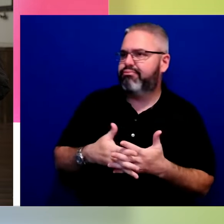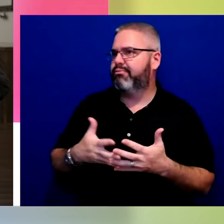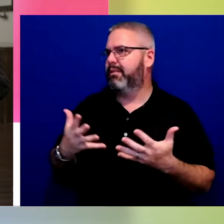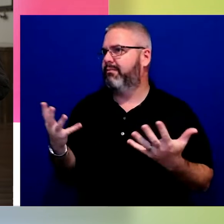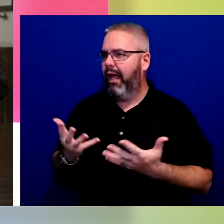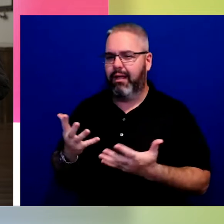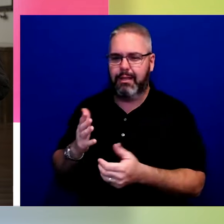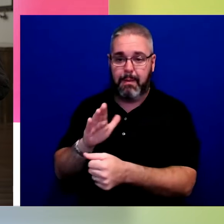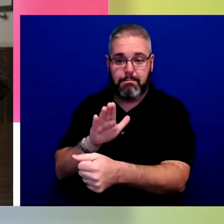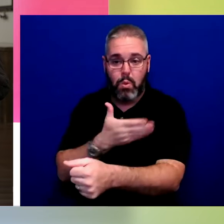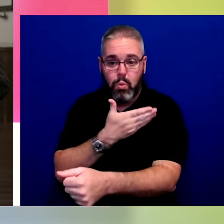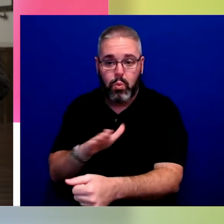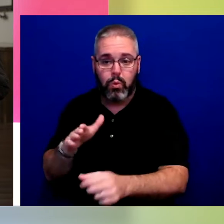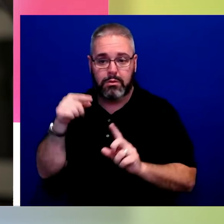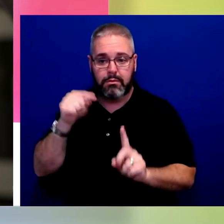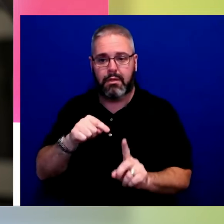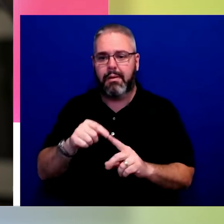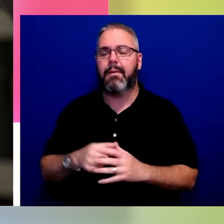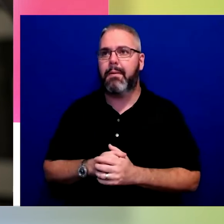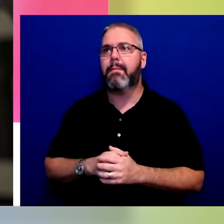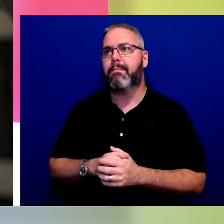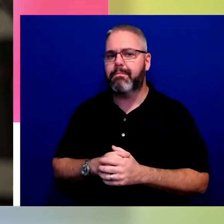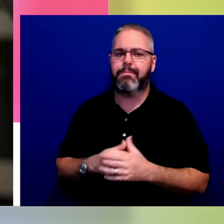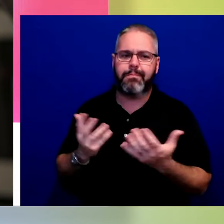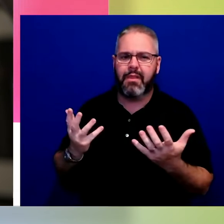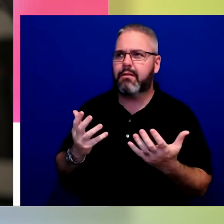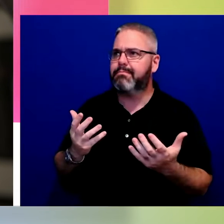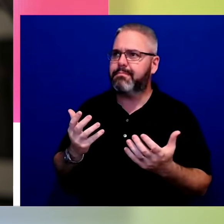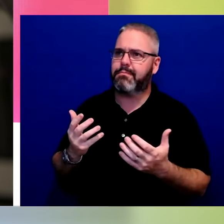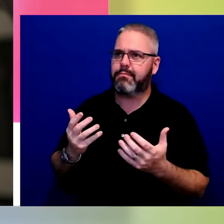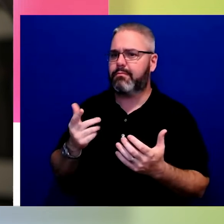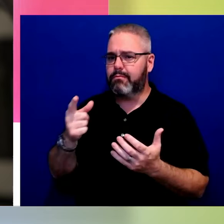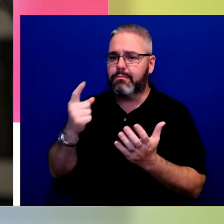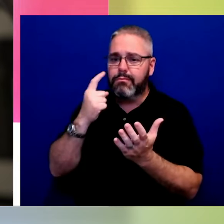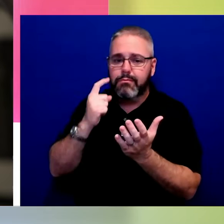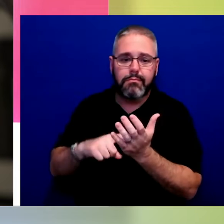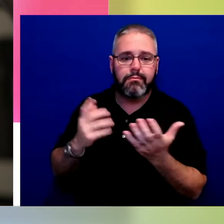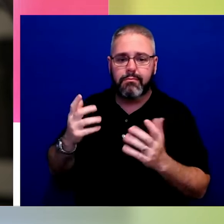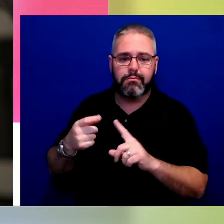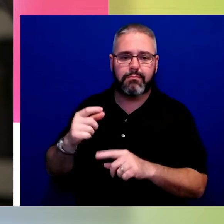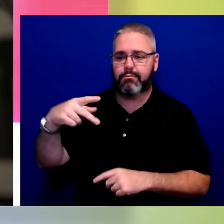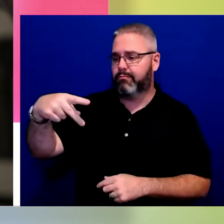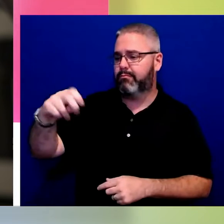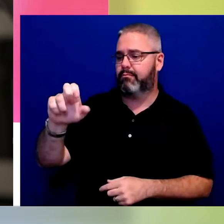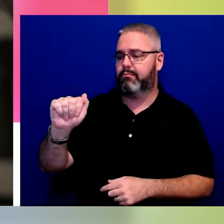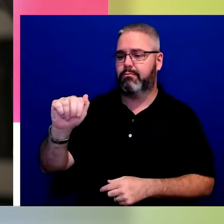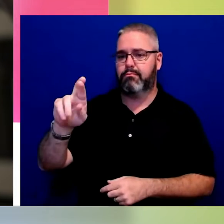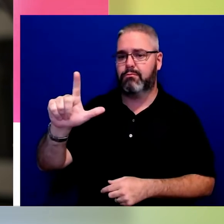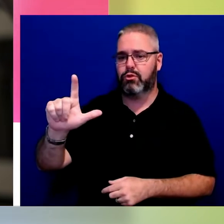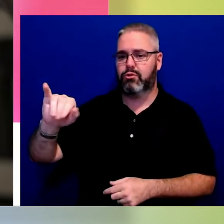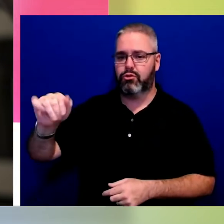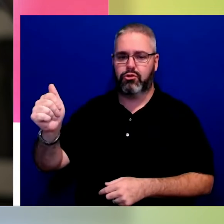And anything from Pearl Jam to the Gorge Amphitheatre in Washington state,